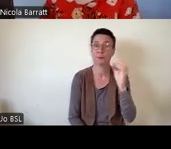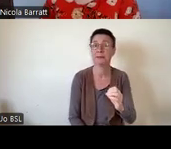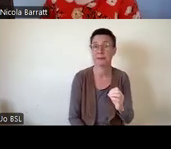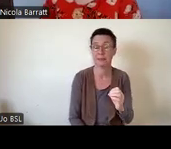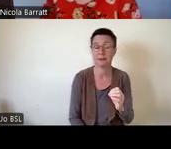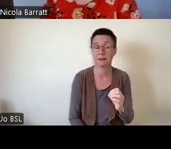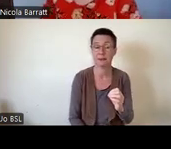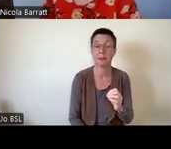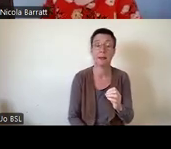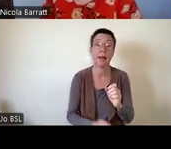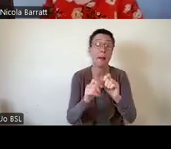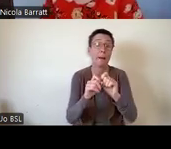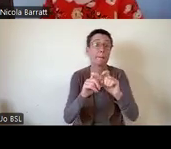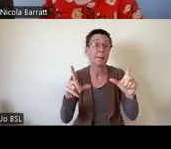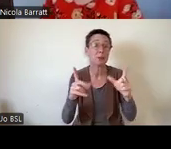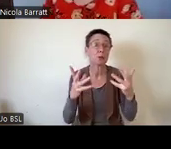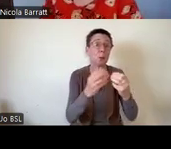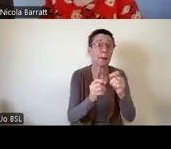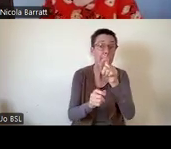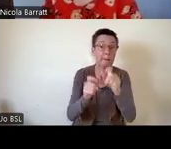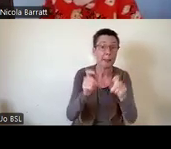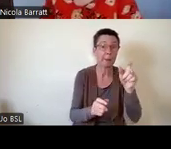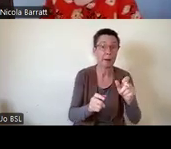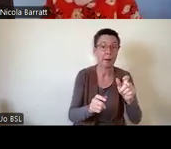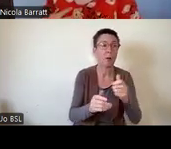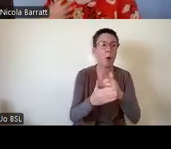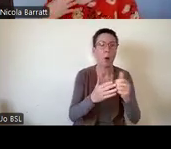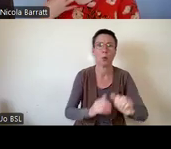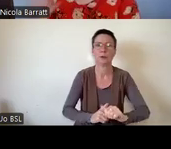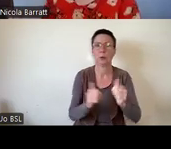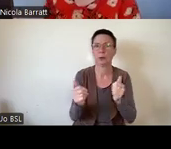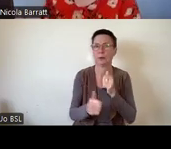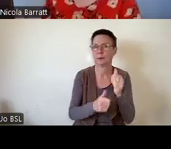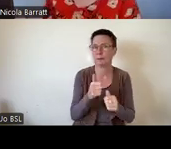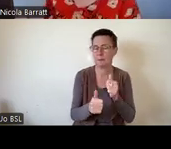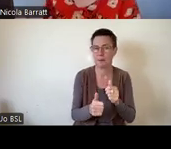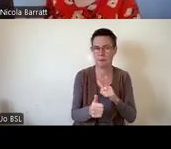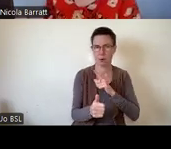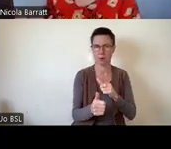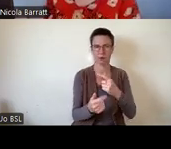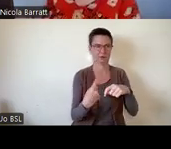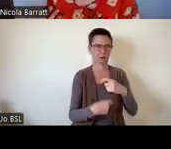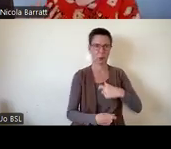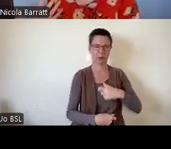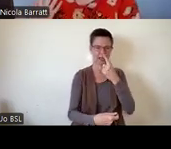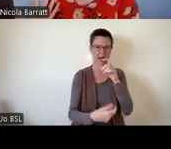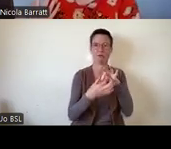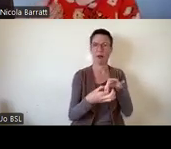Pictures with people in are always a bit of a hit because we identify with them more as humans.